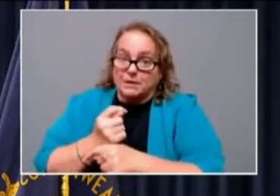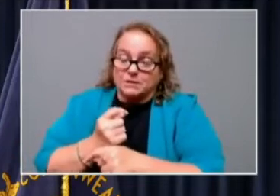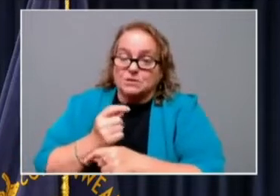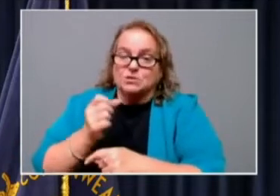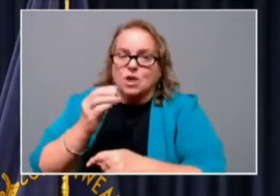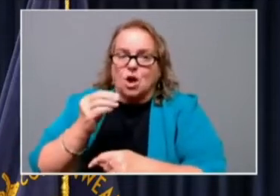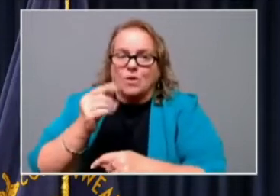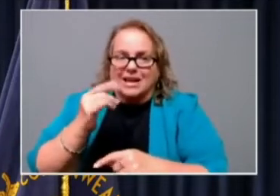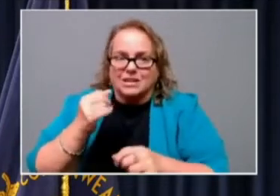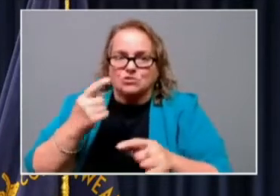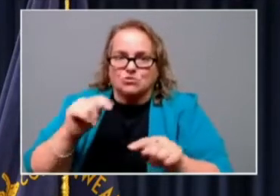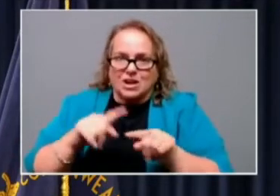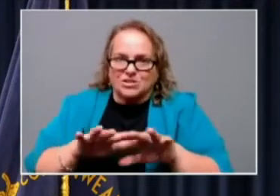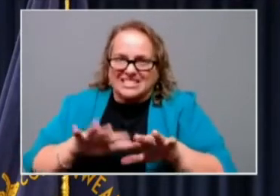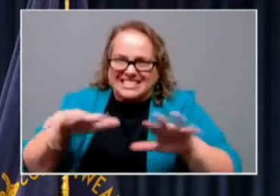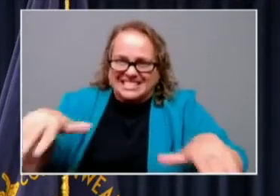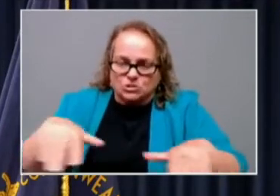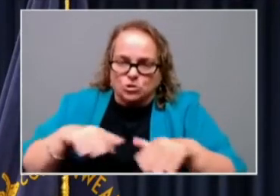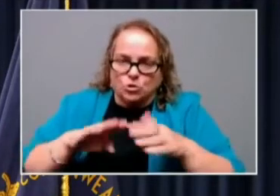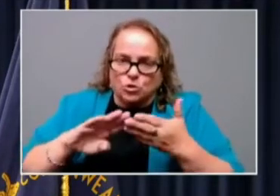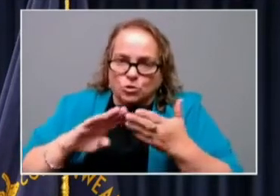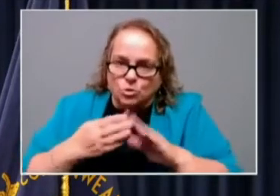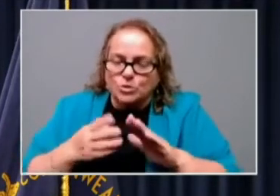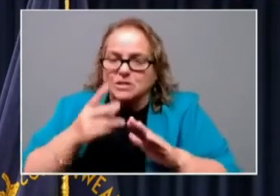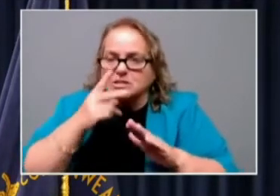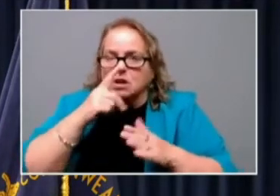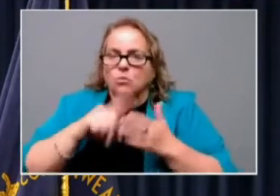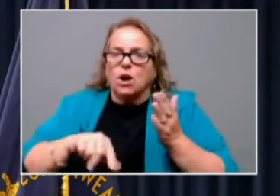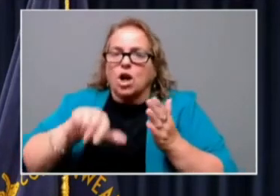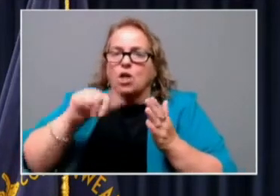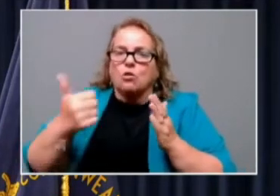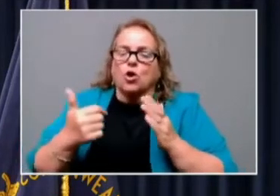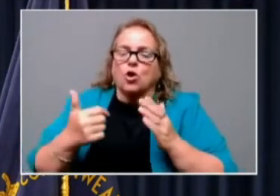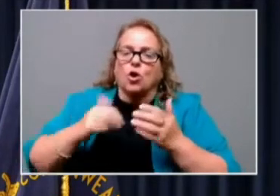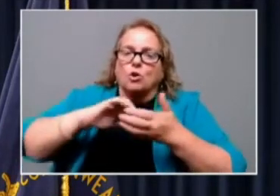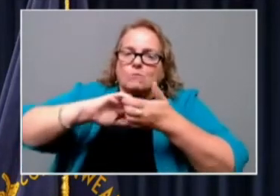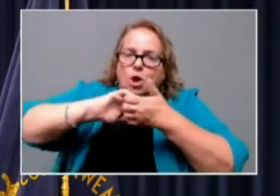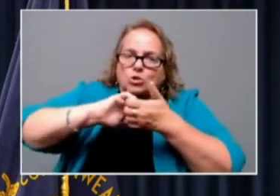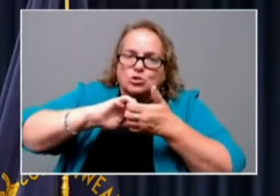and seeing what additional partnerships we we can have to increase uh that